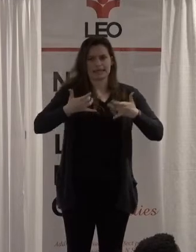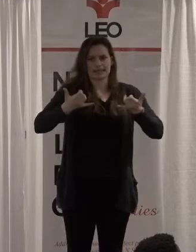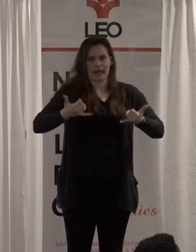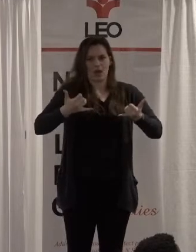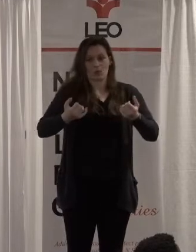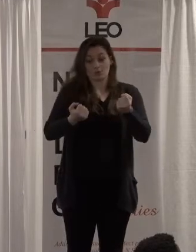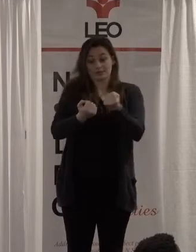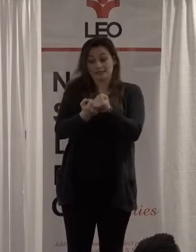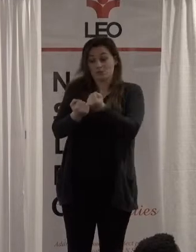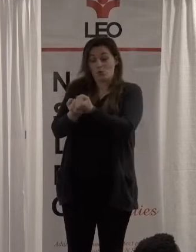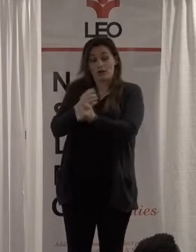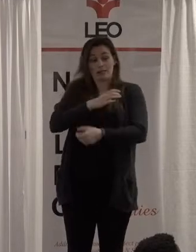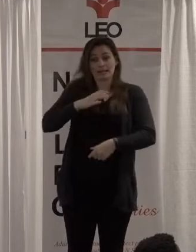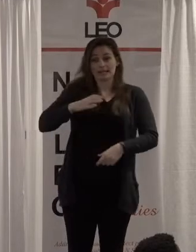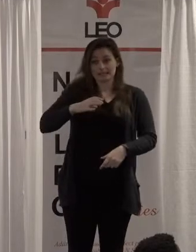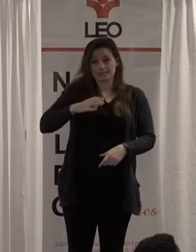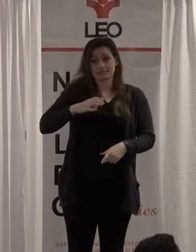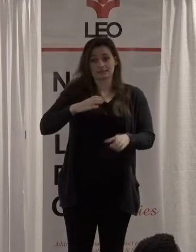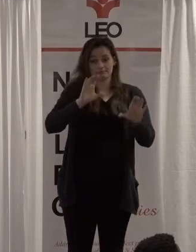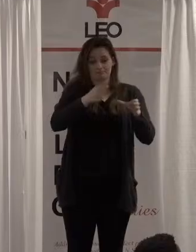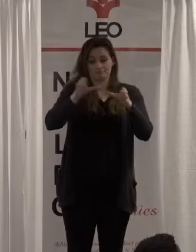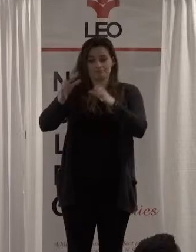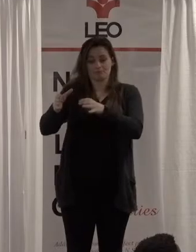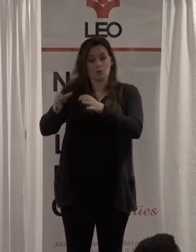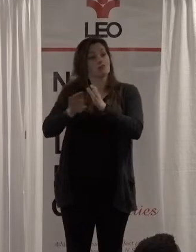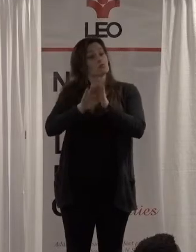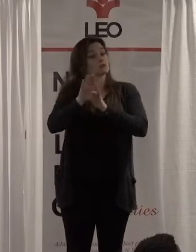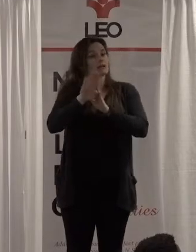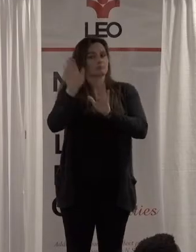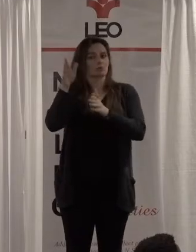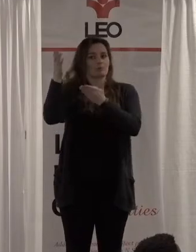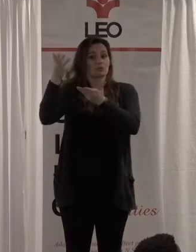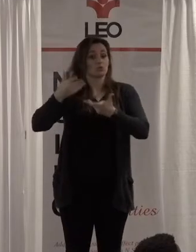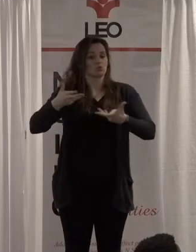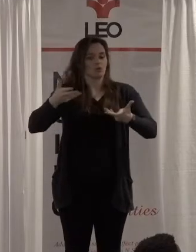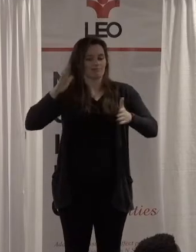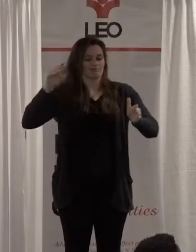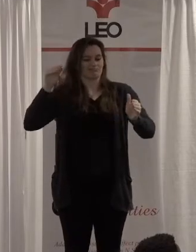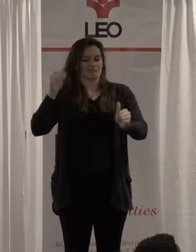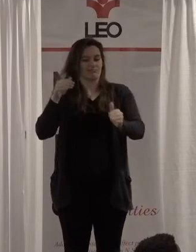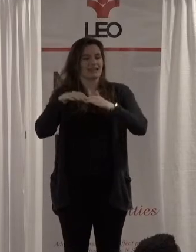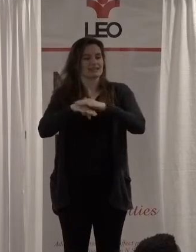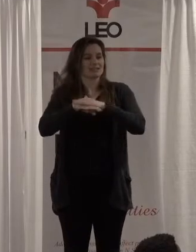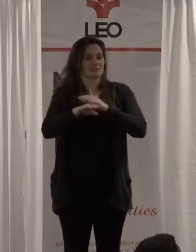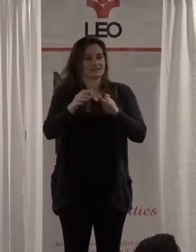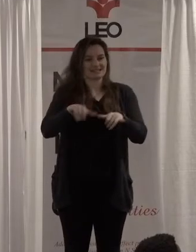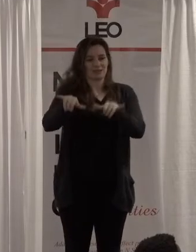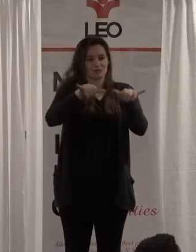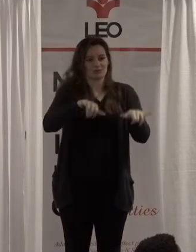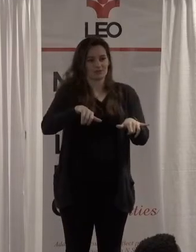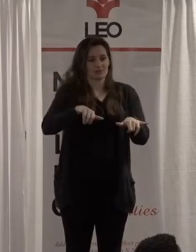DEVELOPING RECOMMENDATIONS ON ACCESSIBILITY STANDARDS. SO INFORMATION AND COMMUNICATION AND